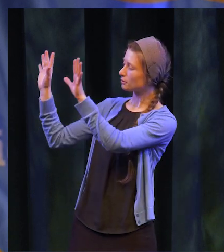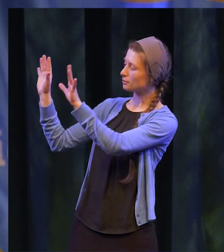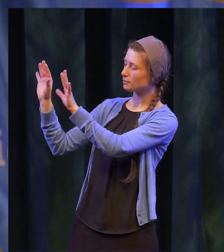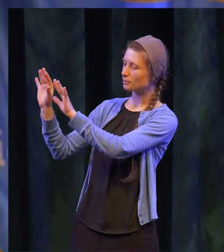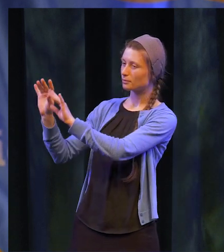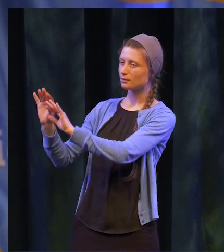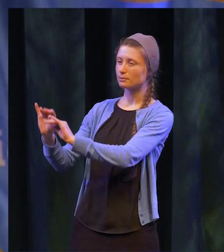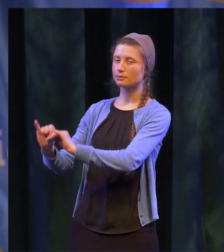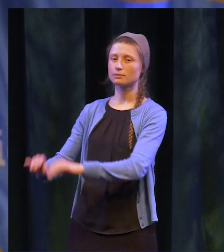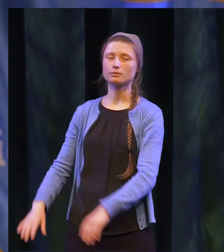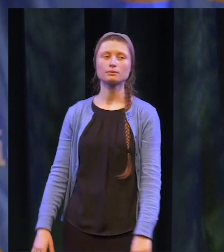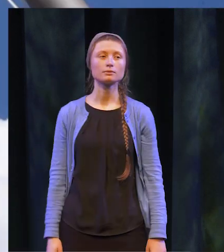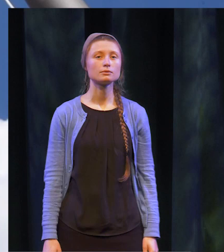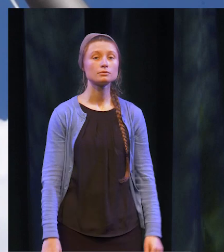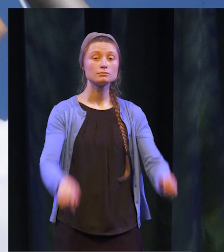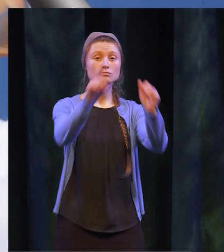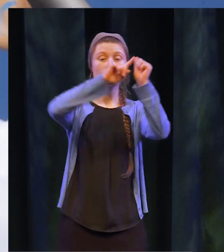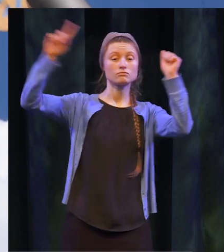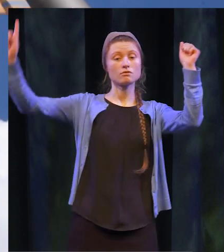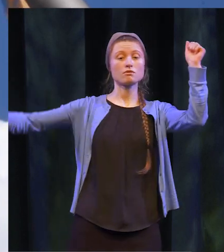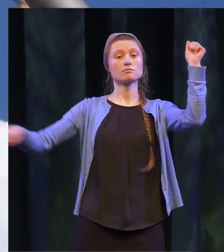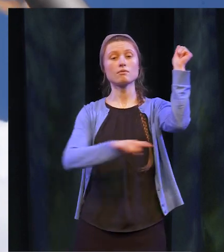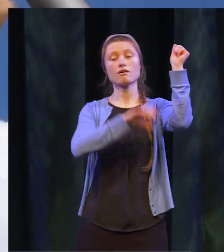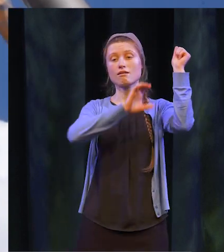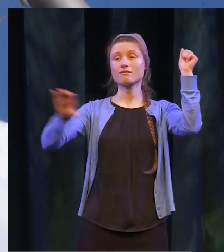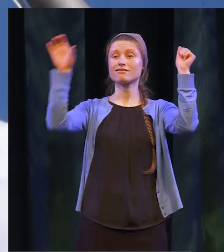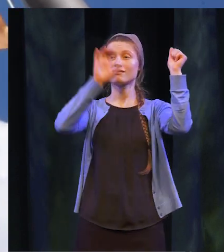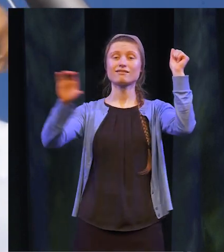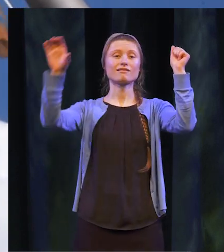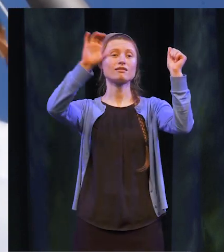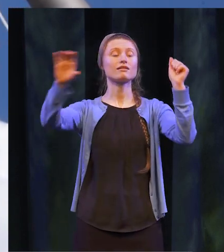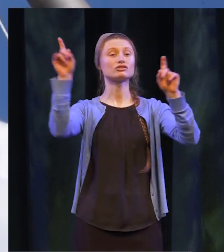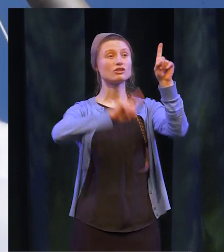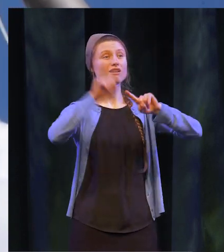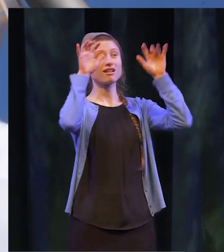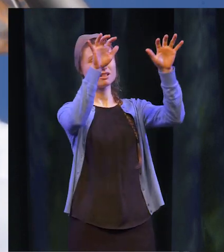broad stripes and bright stars, thro' the perilous fight, O'er